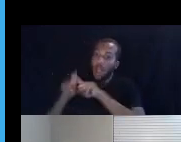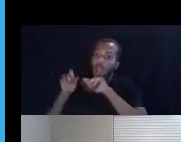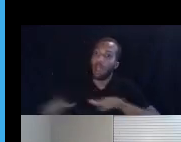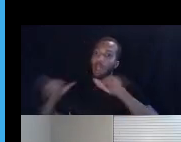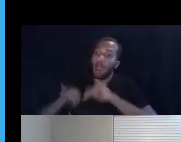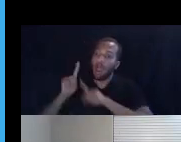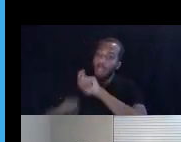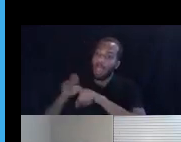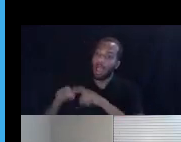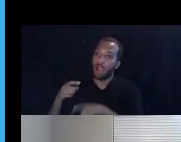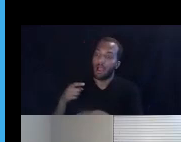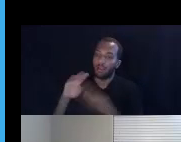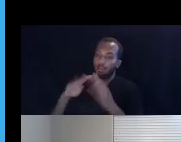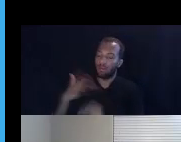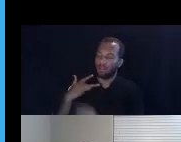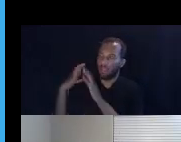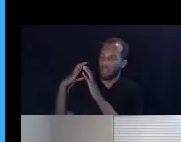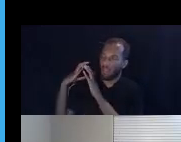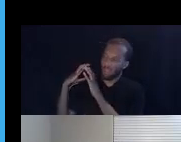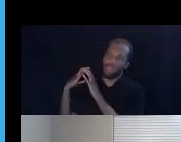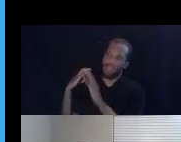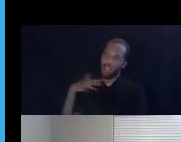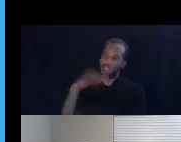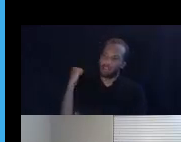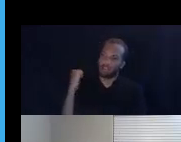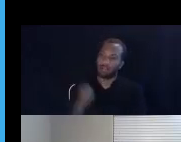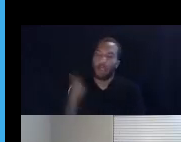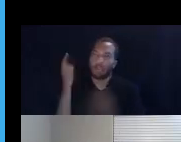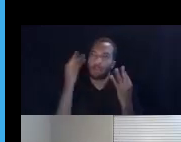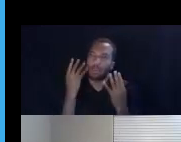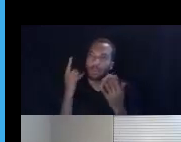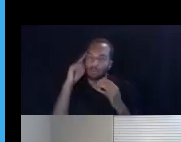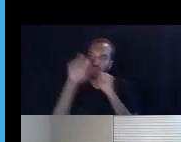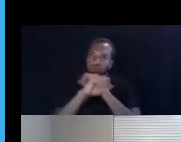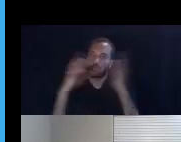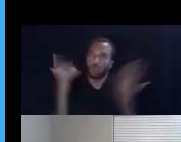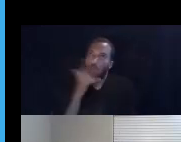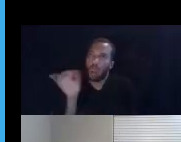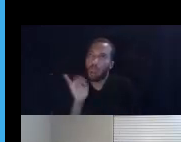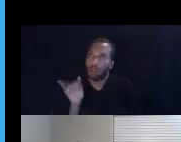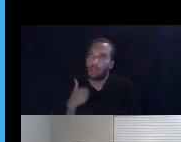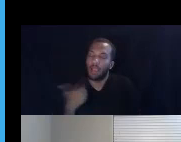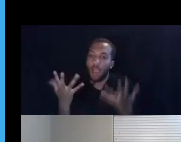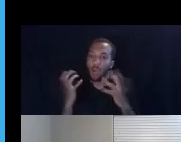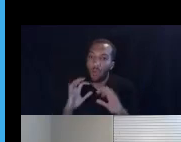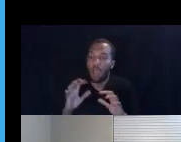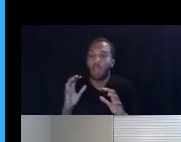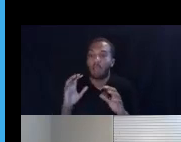So I'm really trying to figure out what does that look like? I really don't want to bring community together again,